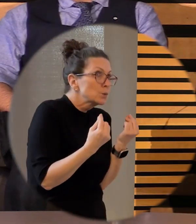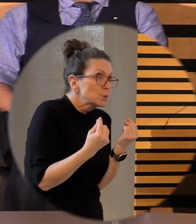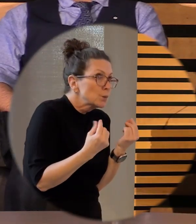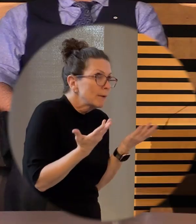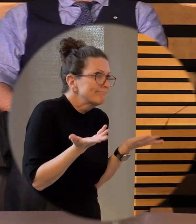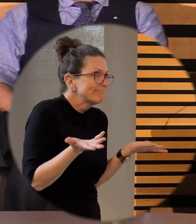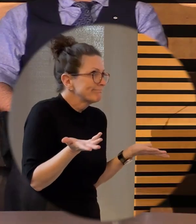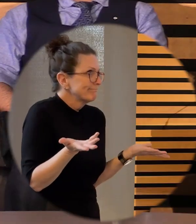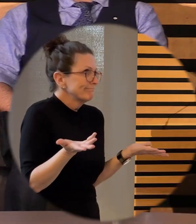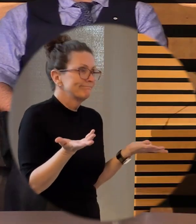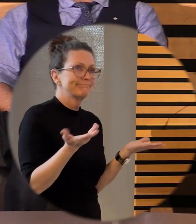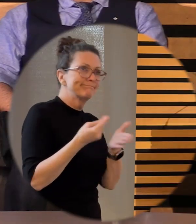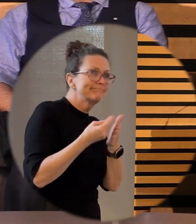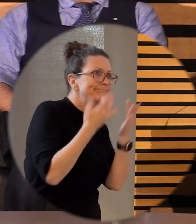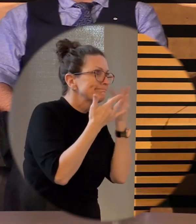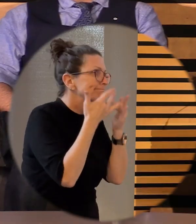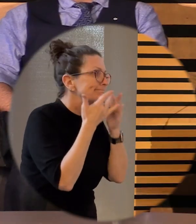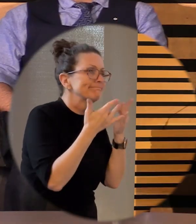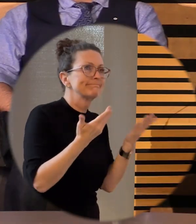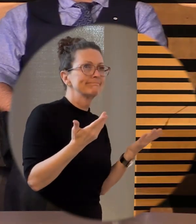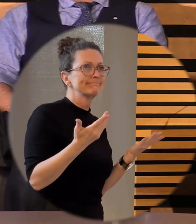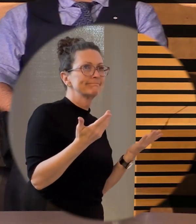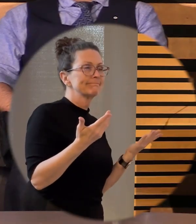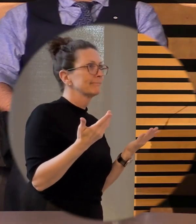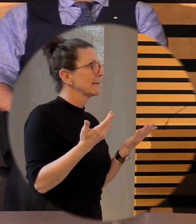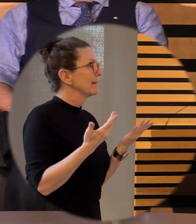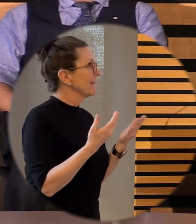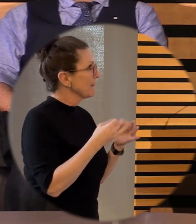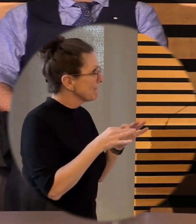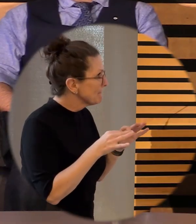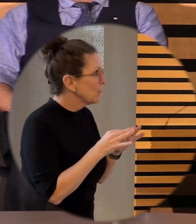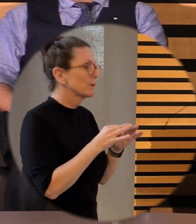about well maybe next year and we don't have the money now. And as long as we keep an attitude like